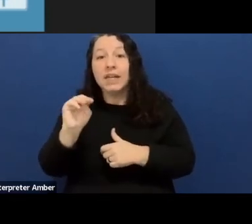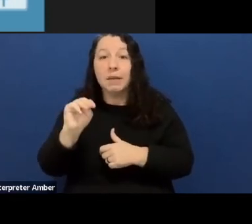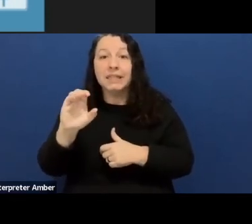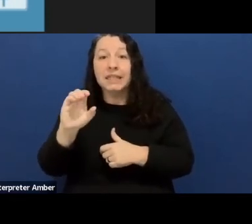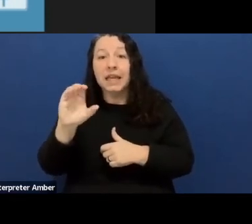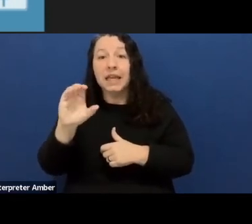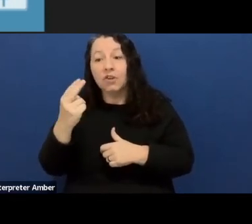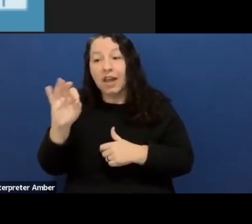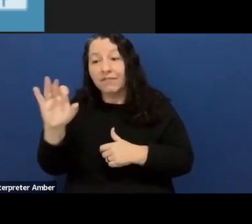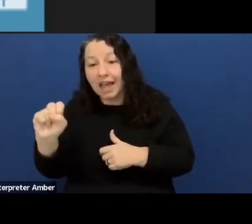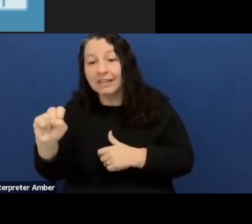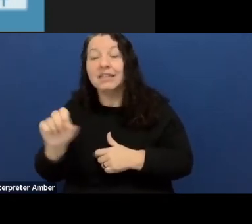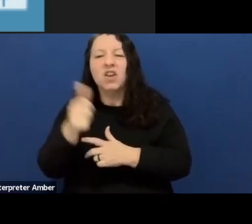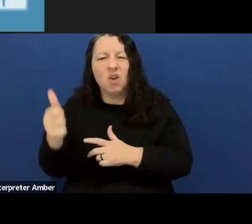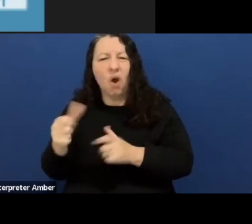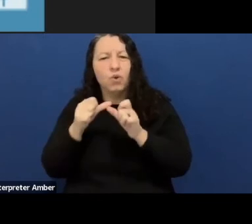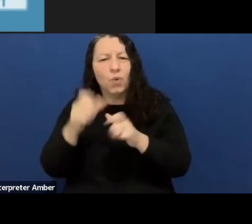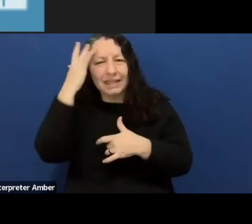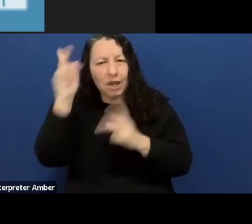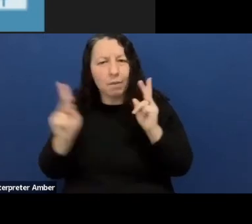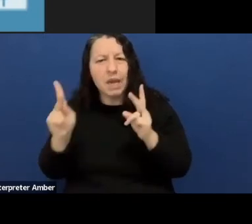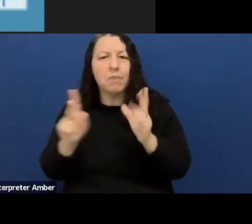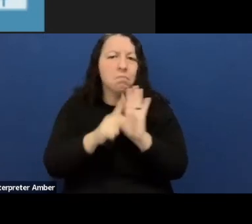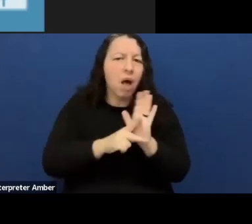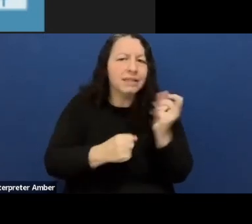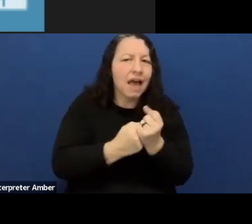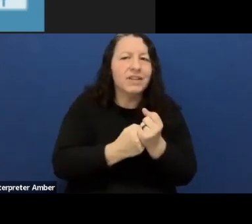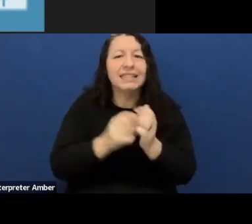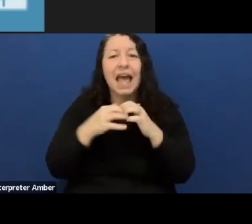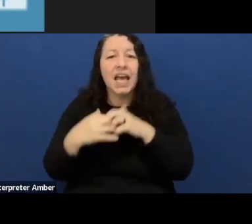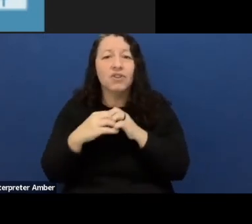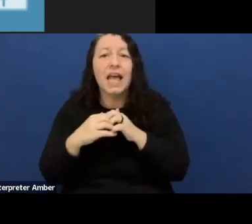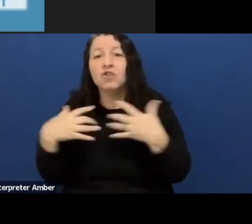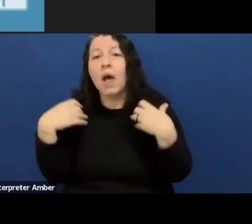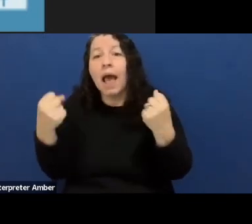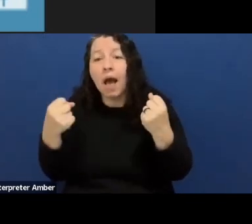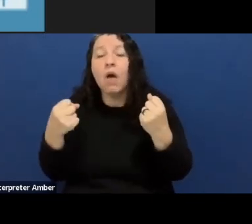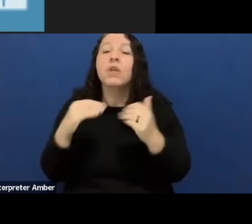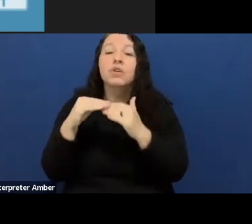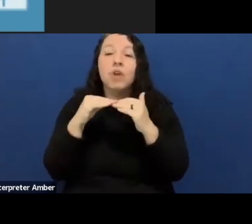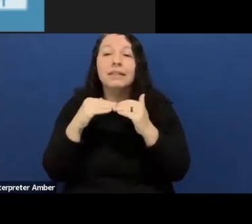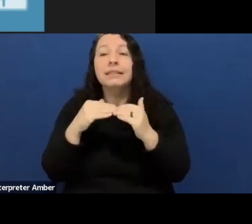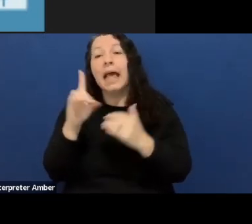with Long COVID ME/CFS, HIV AIDS and other disabled and chronically ill activists, public